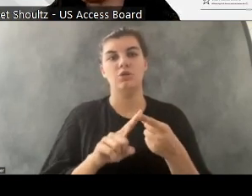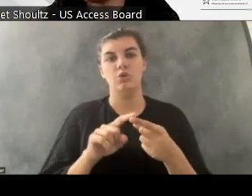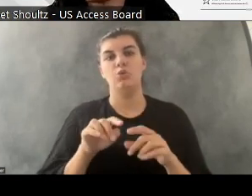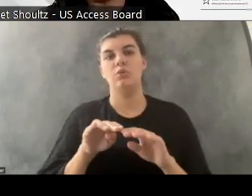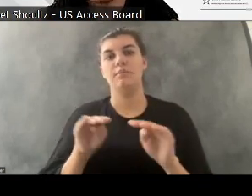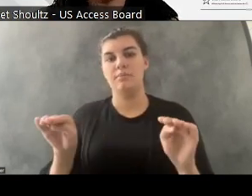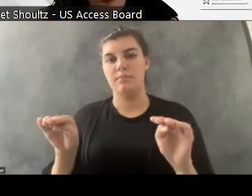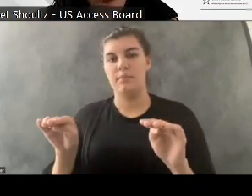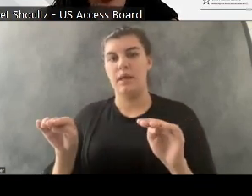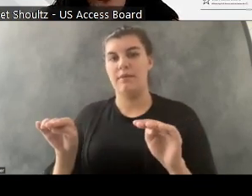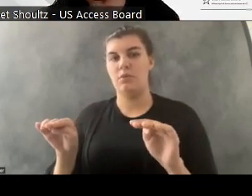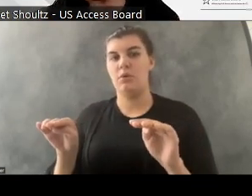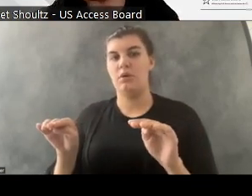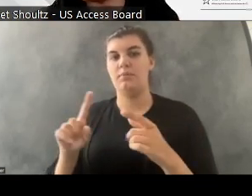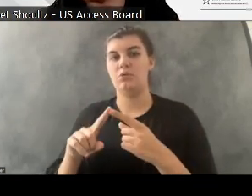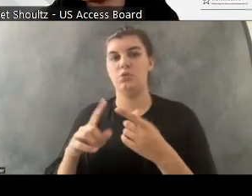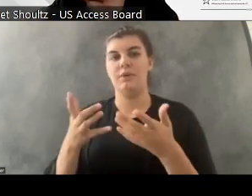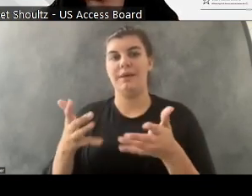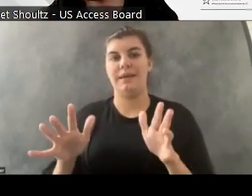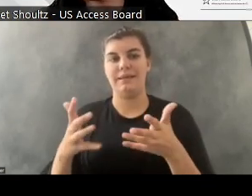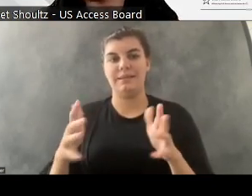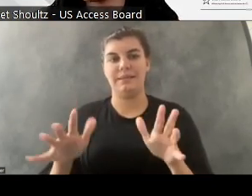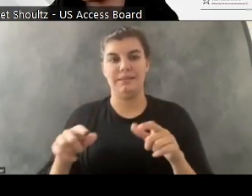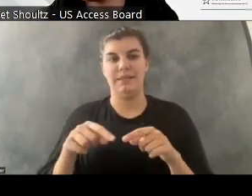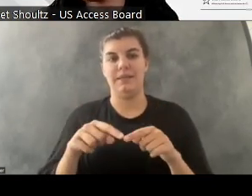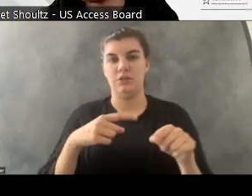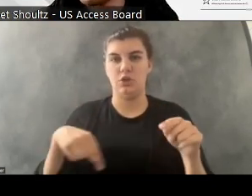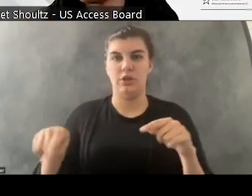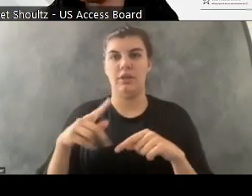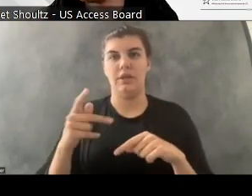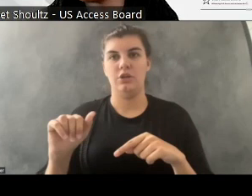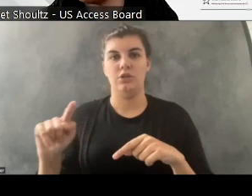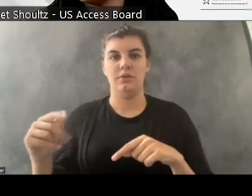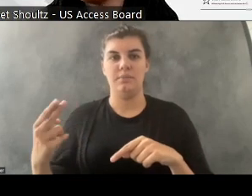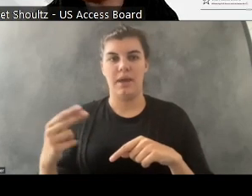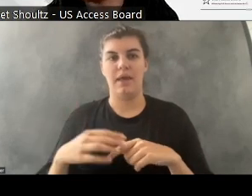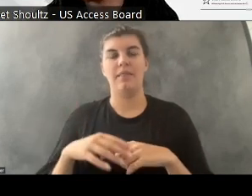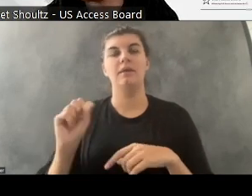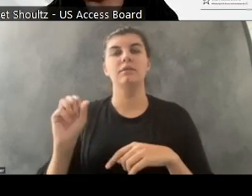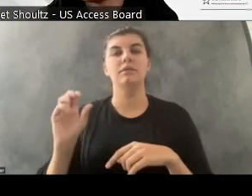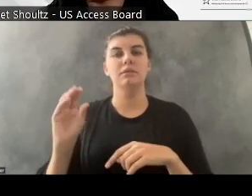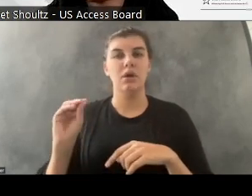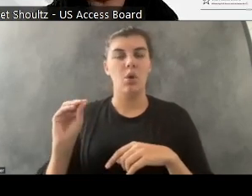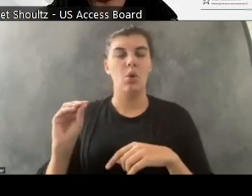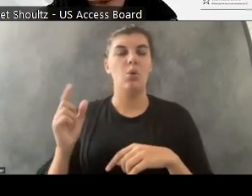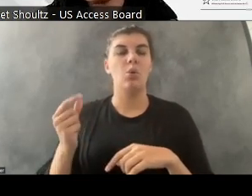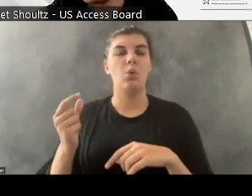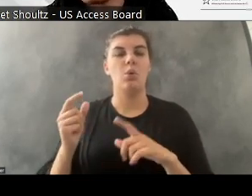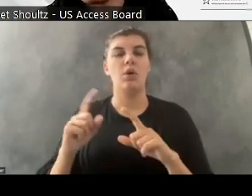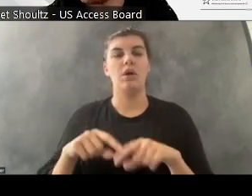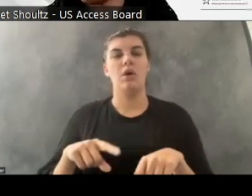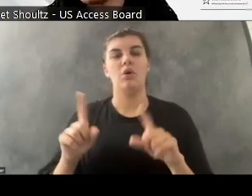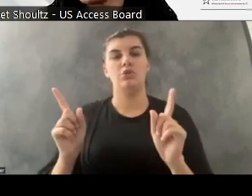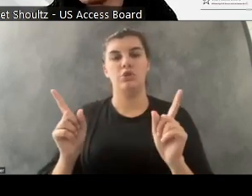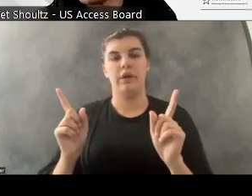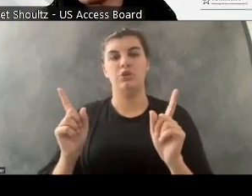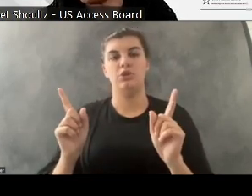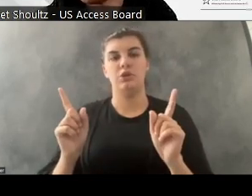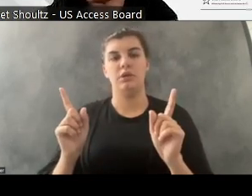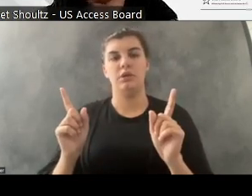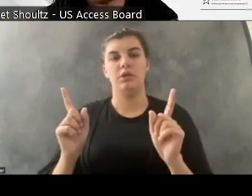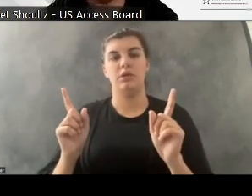platform to existing pedestrian circulation paths. So in alterations boarding and aligning areas and